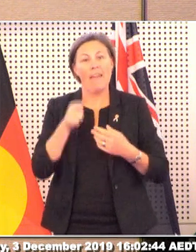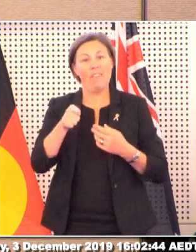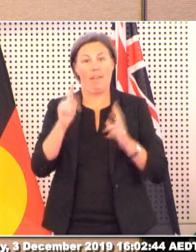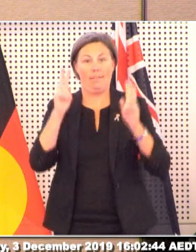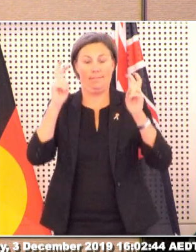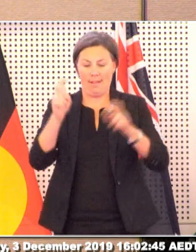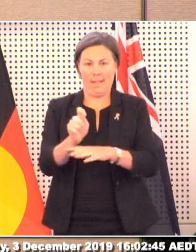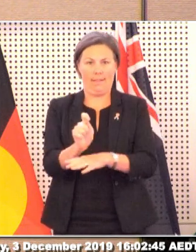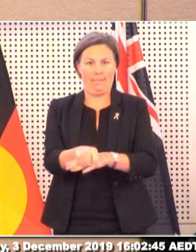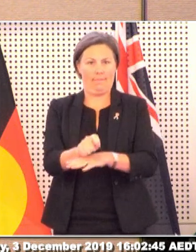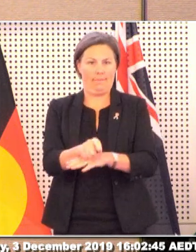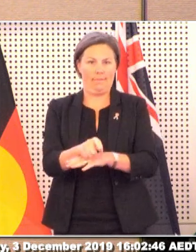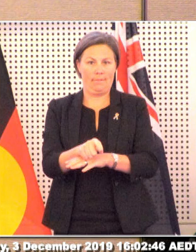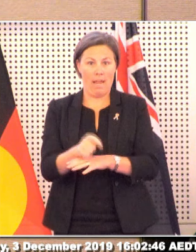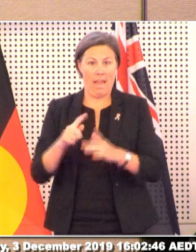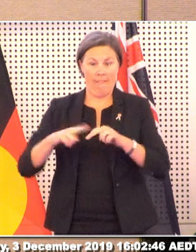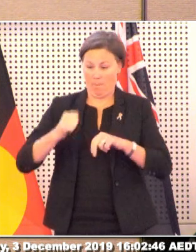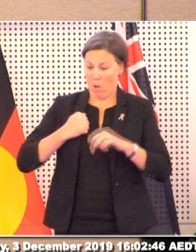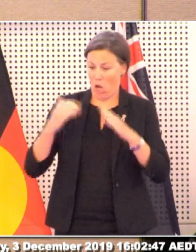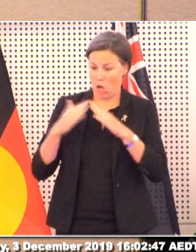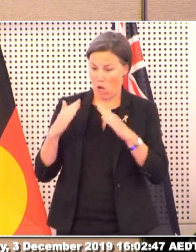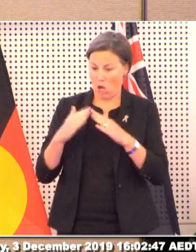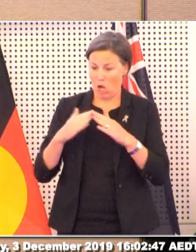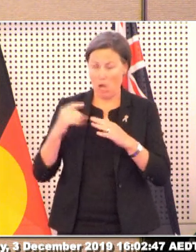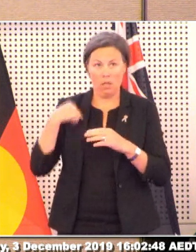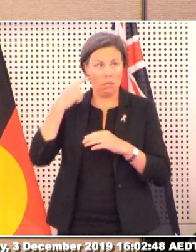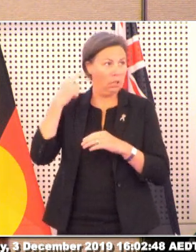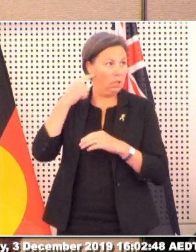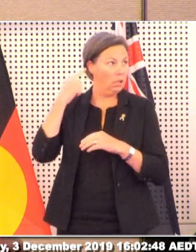accept that in my house if I was losing sleep over a noisy heater or a light switch